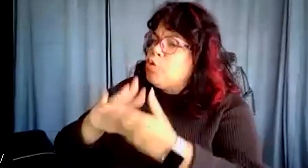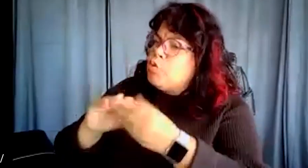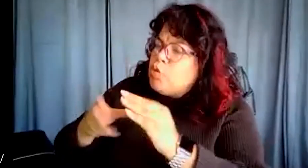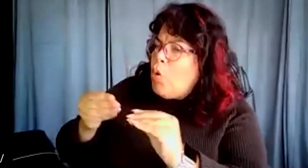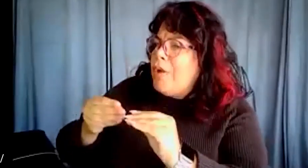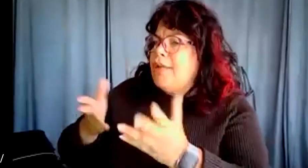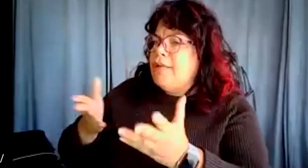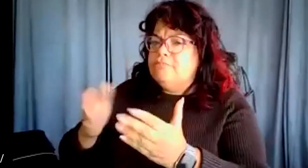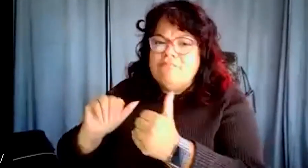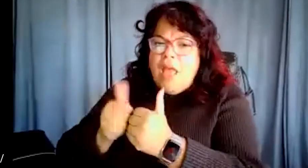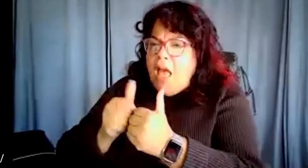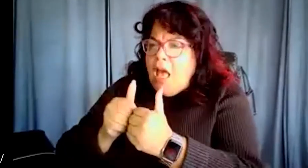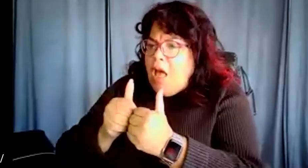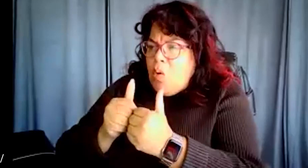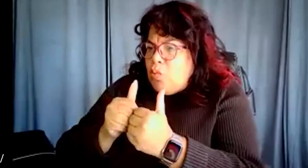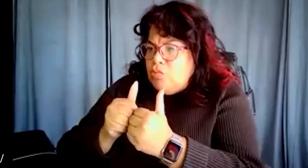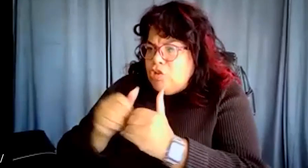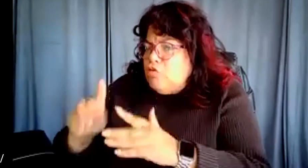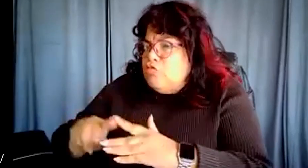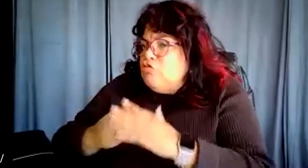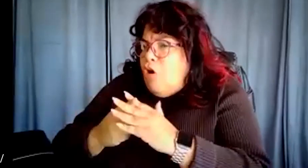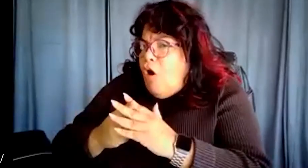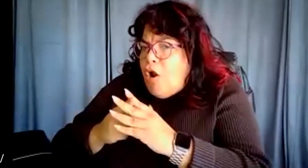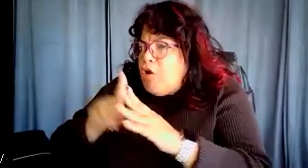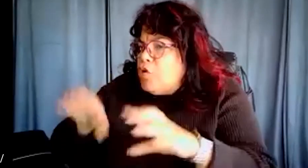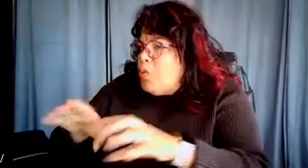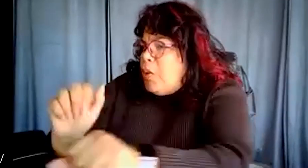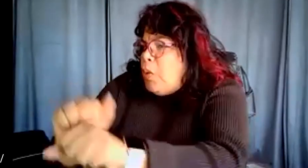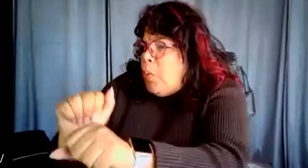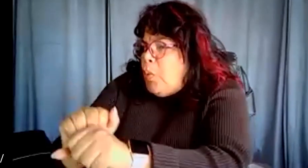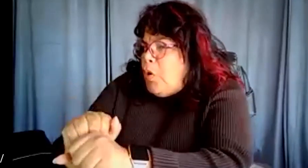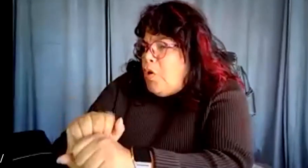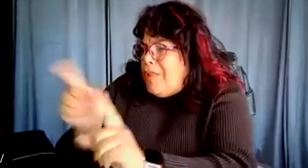story and then how you came to do the work that you do. Sure.